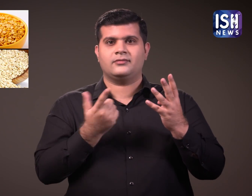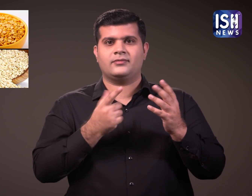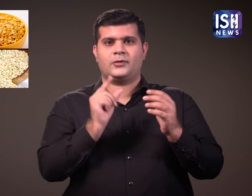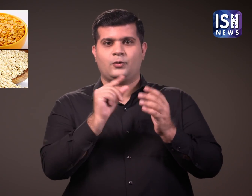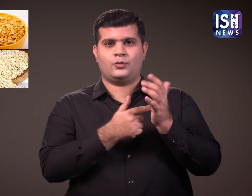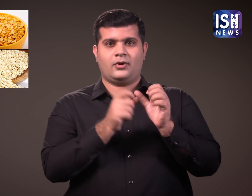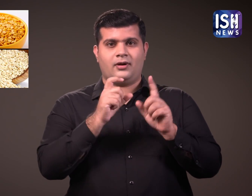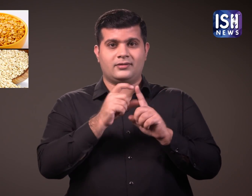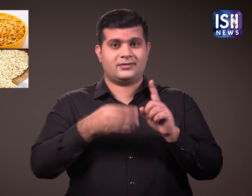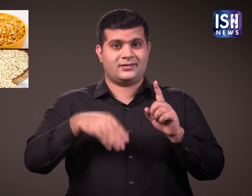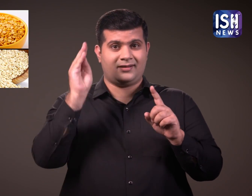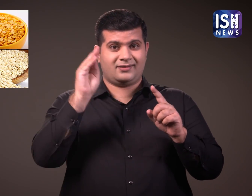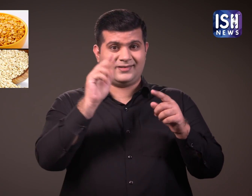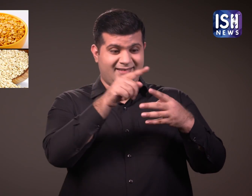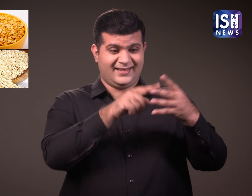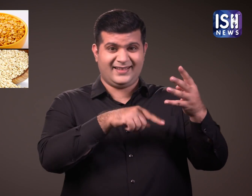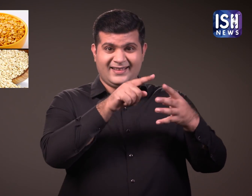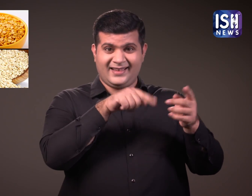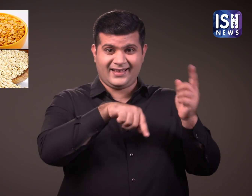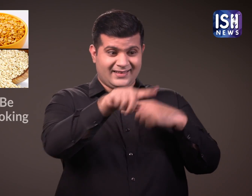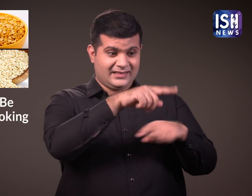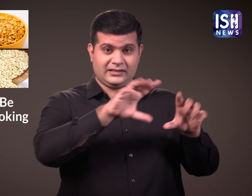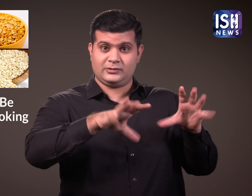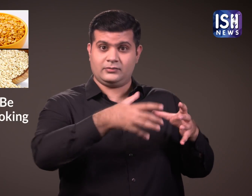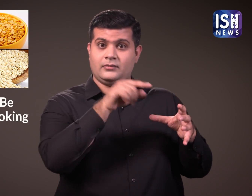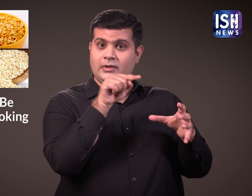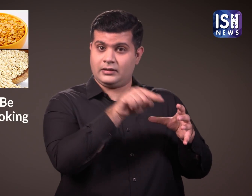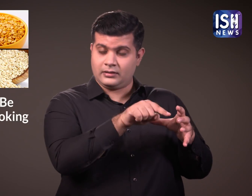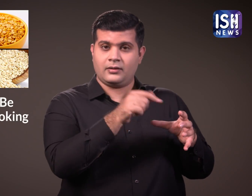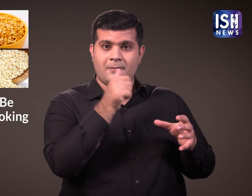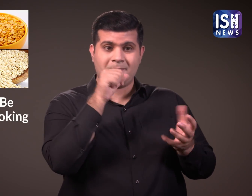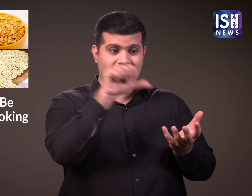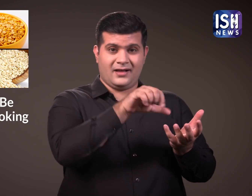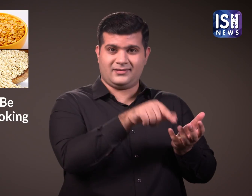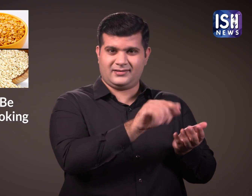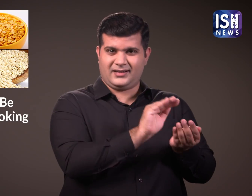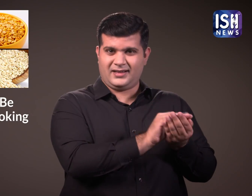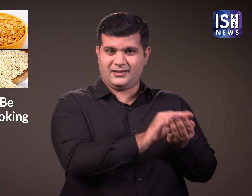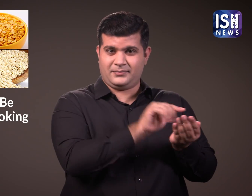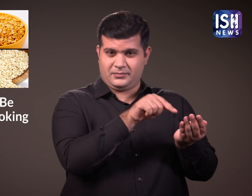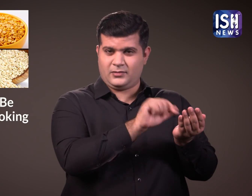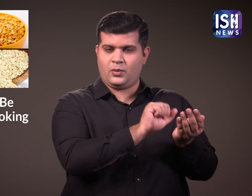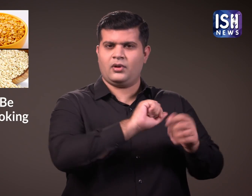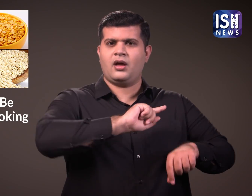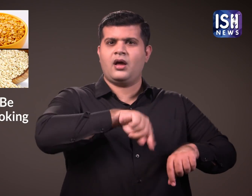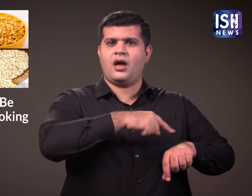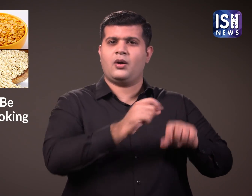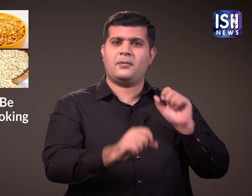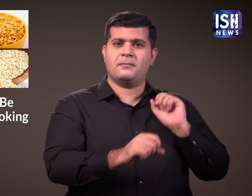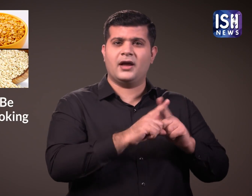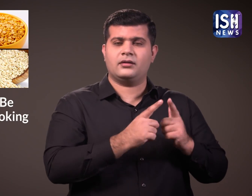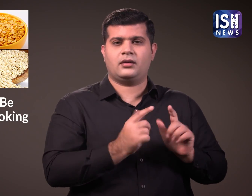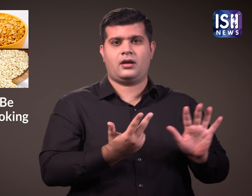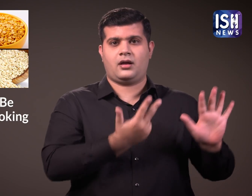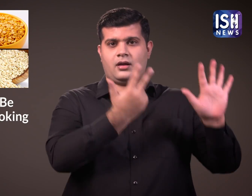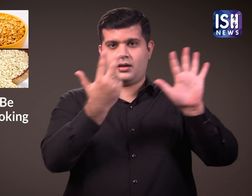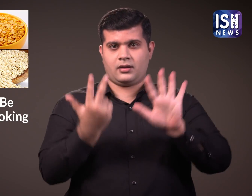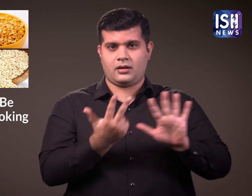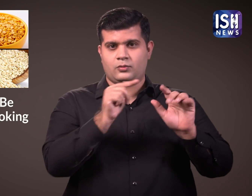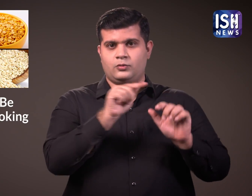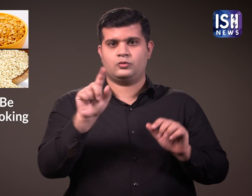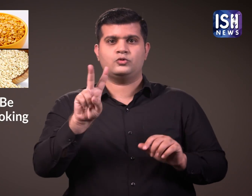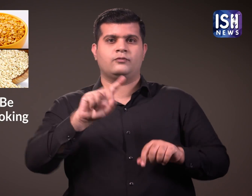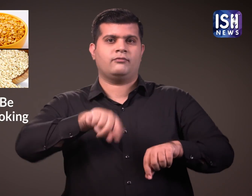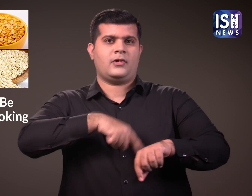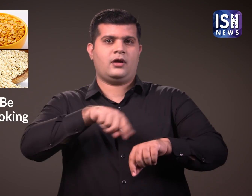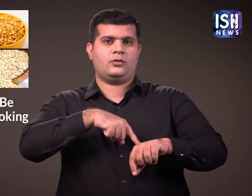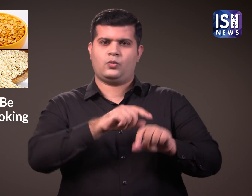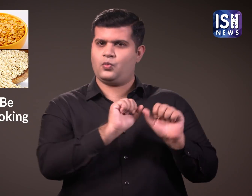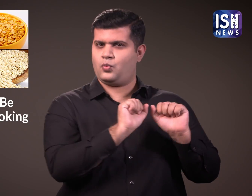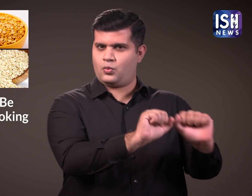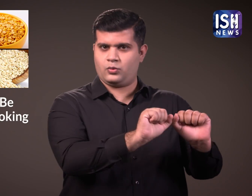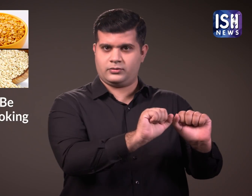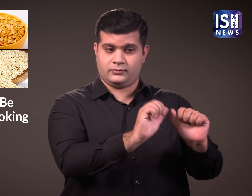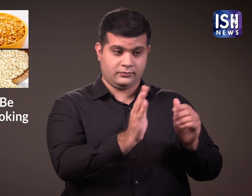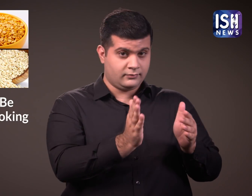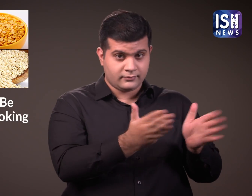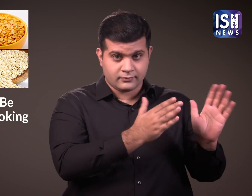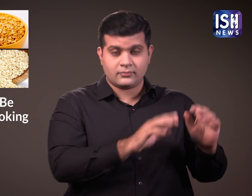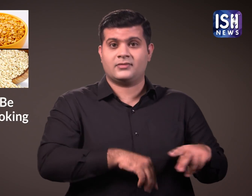and urad dal take 8 to 12 hours to soak.